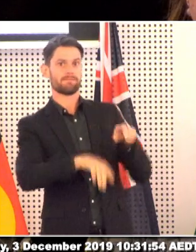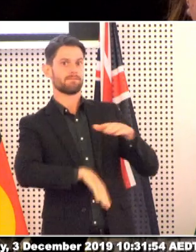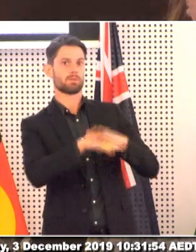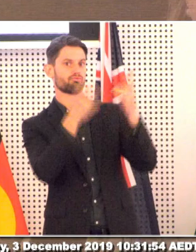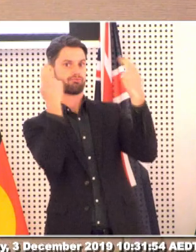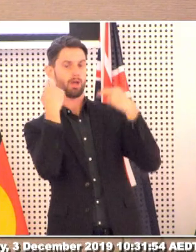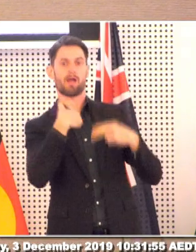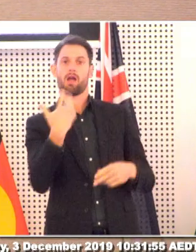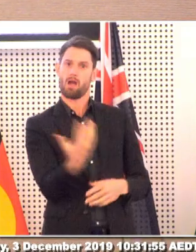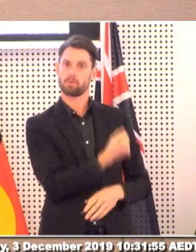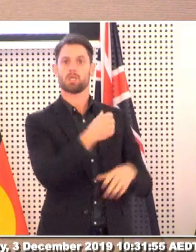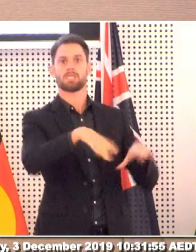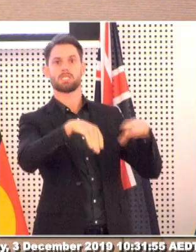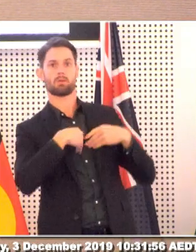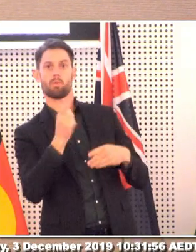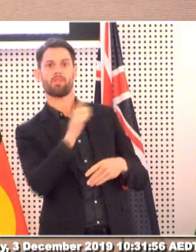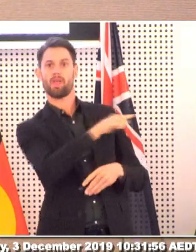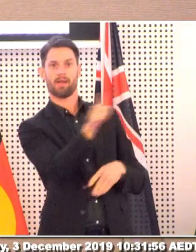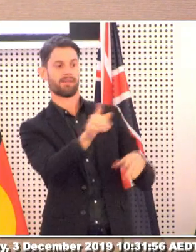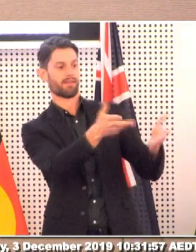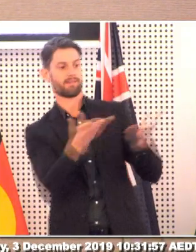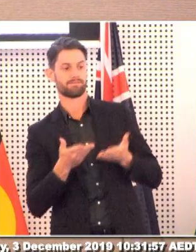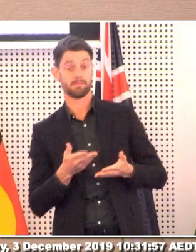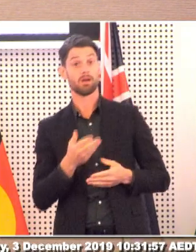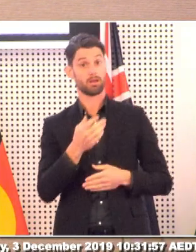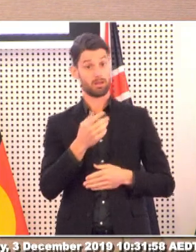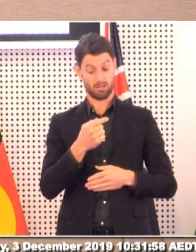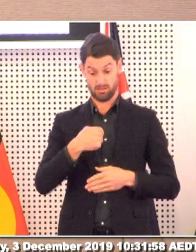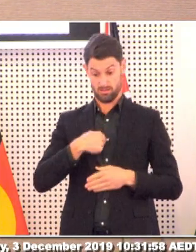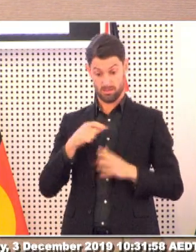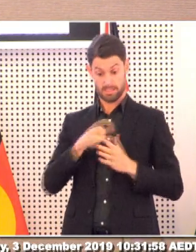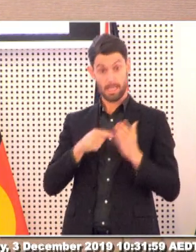And once they enter a group home, they’re – the support provider is both their